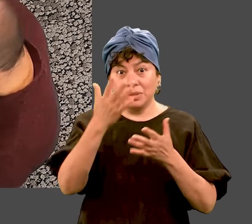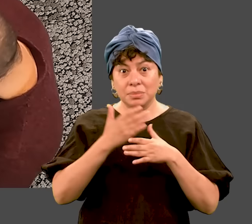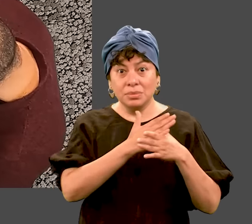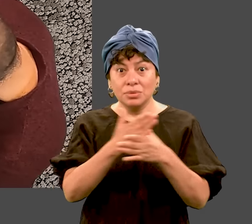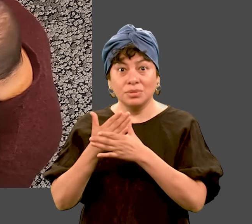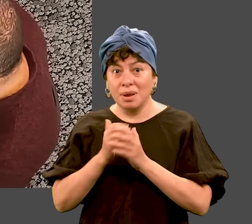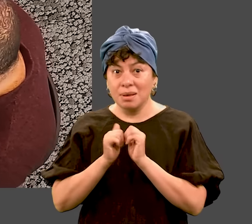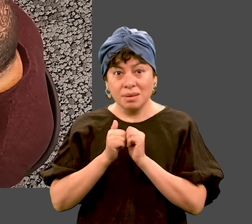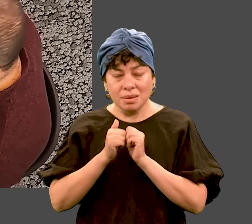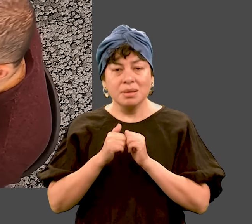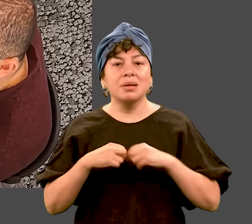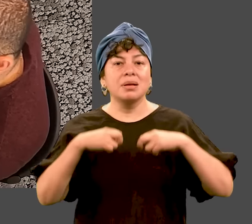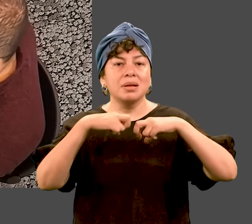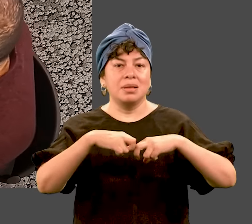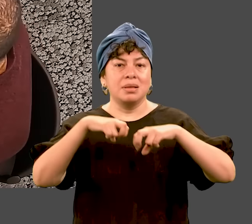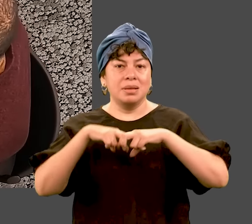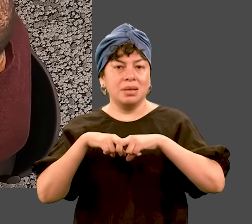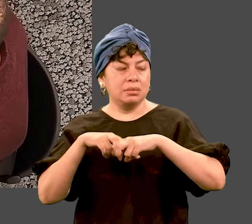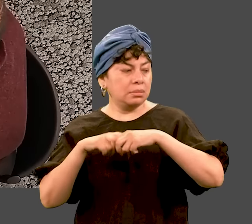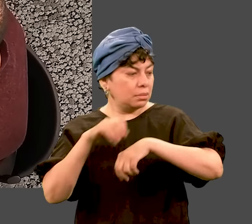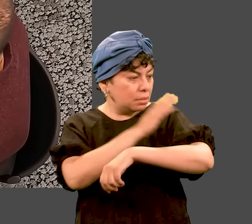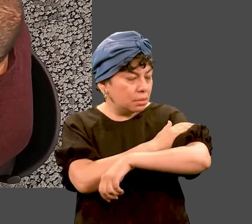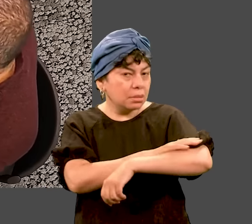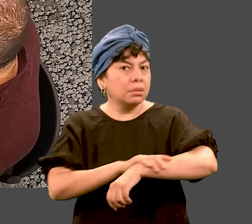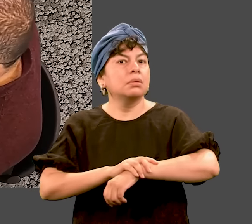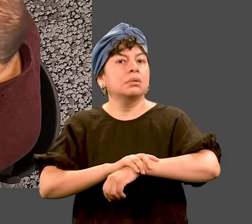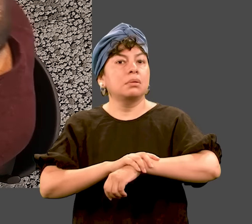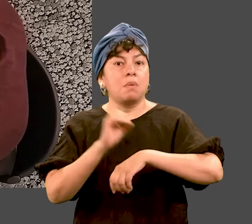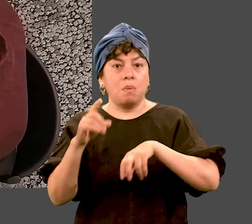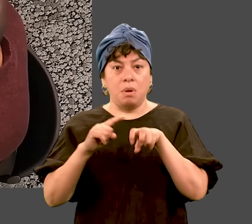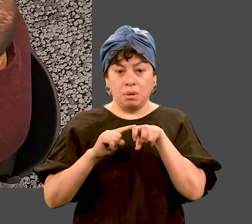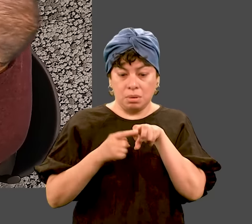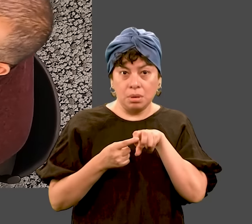It could be on your forearm, it could be on your thigh, it could be on your shoulder.